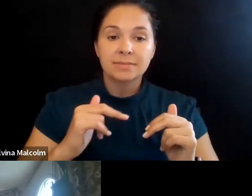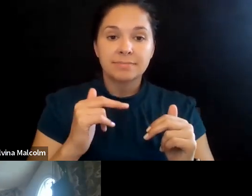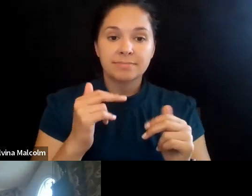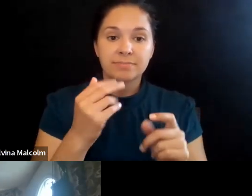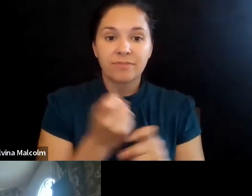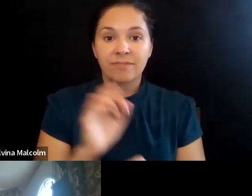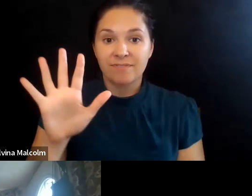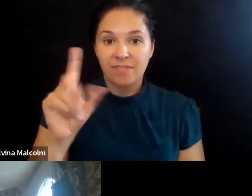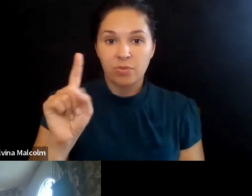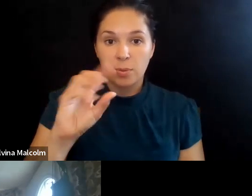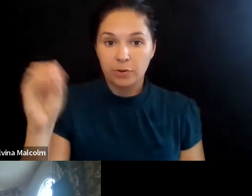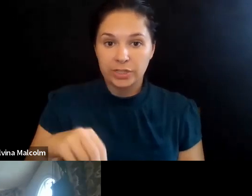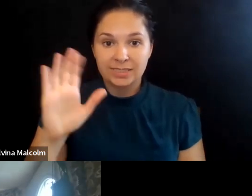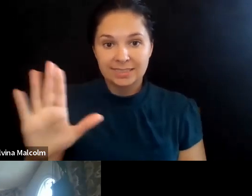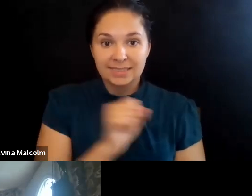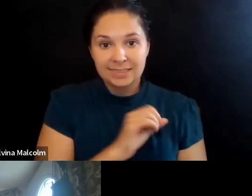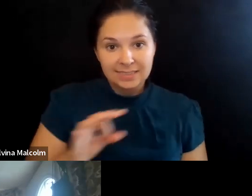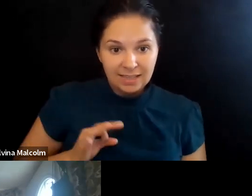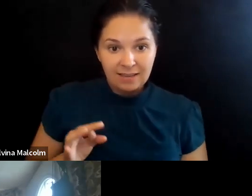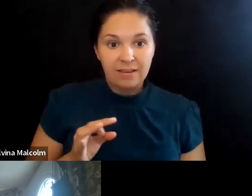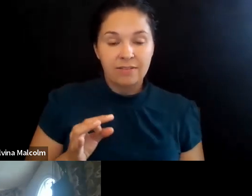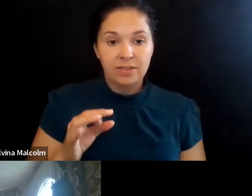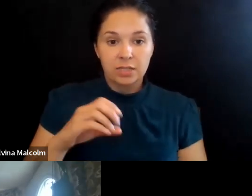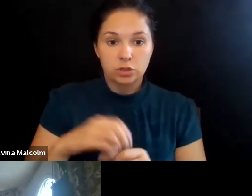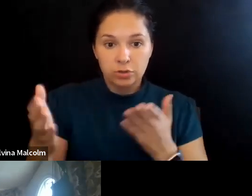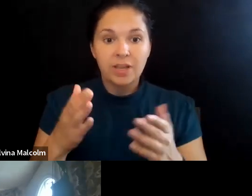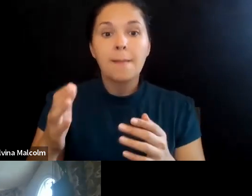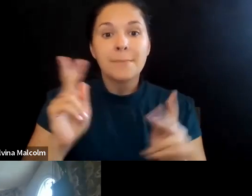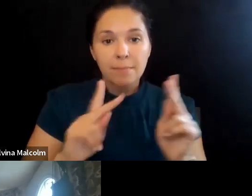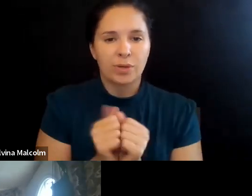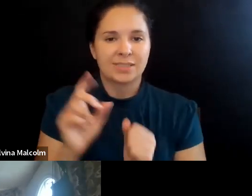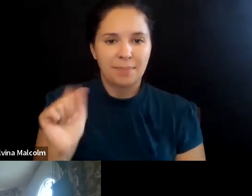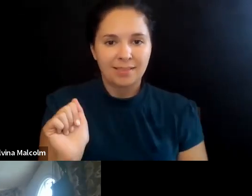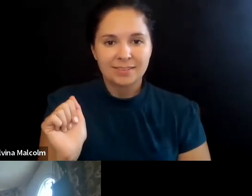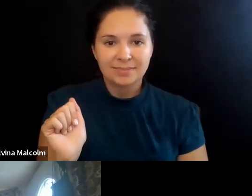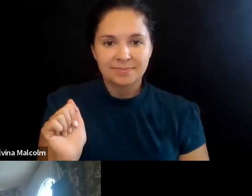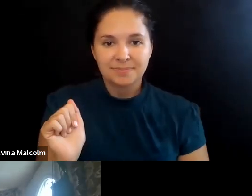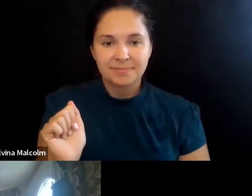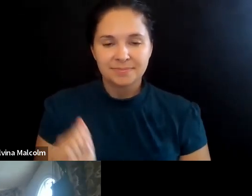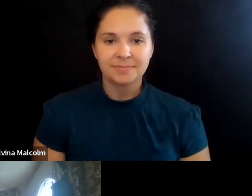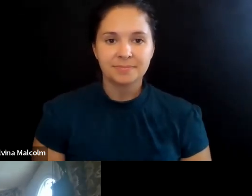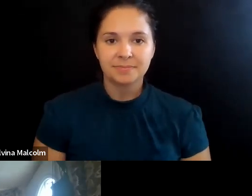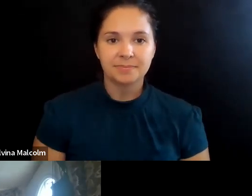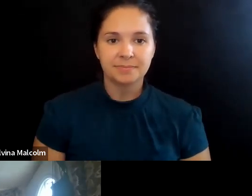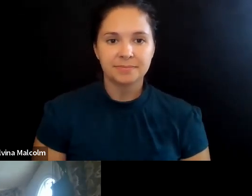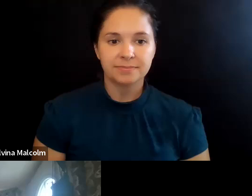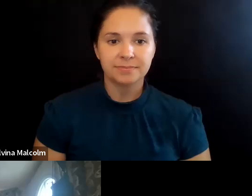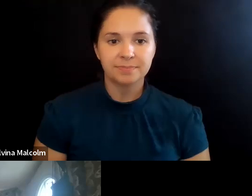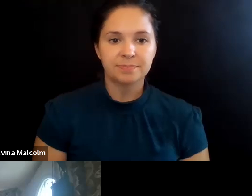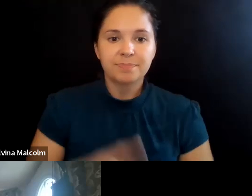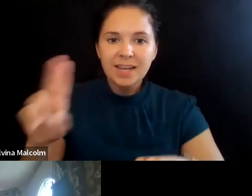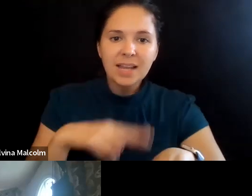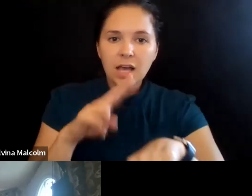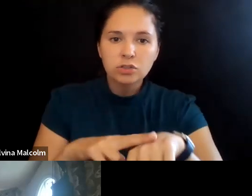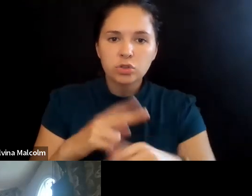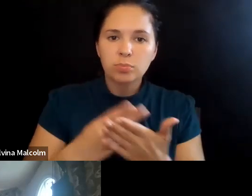centers and research centers throughout